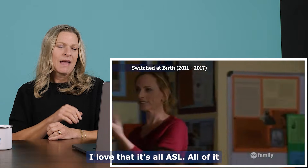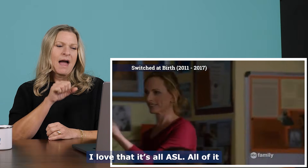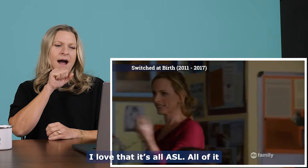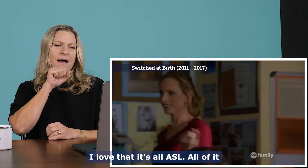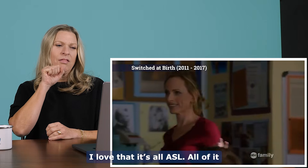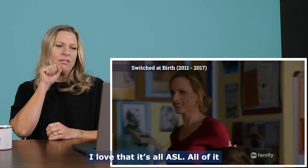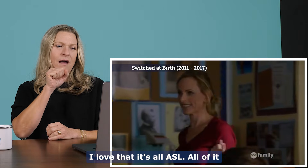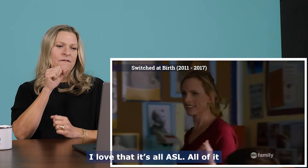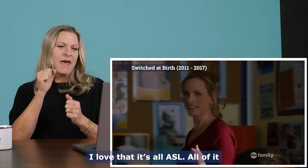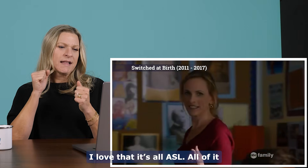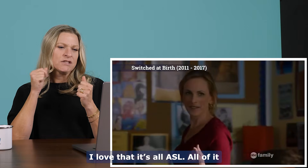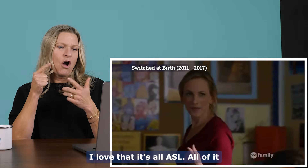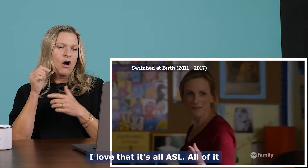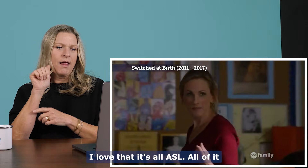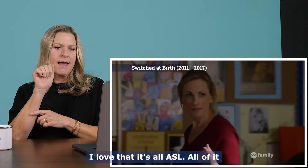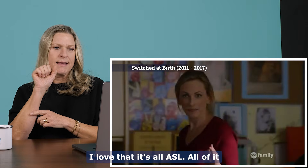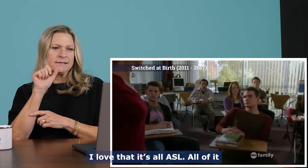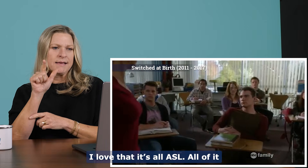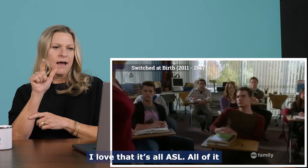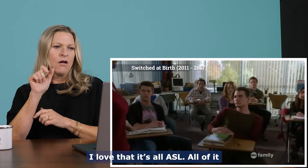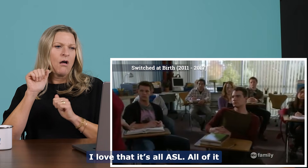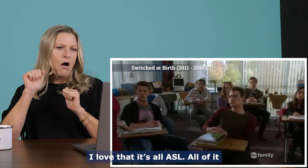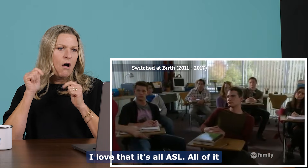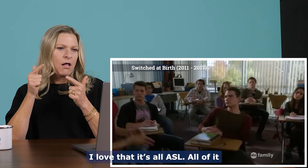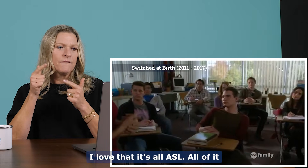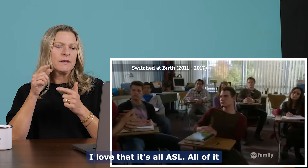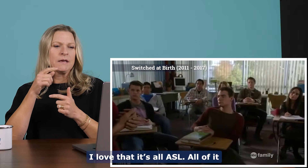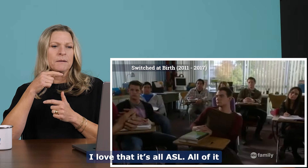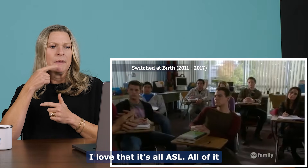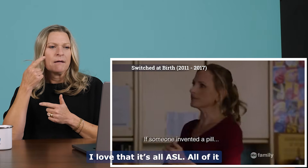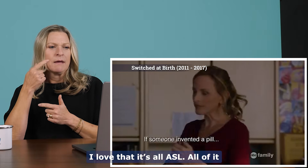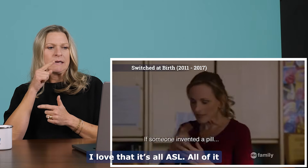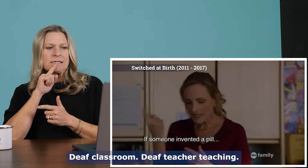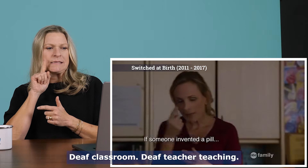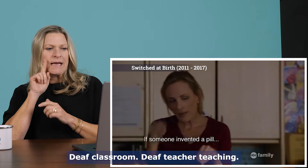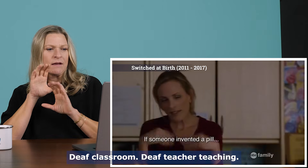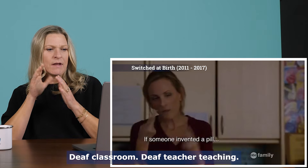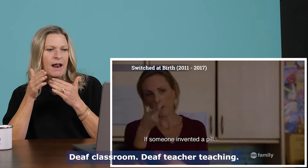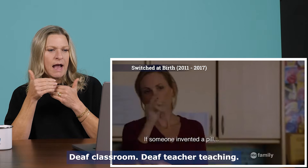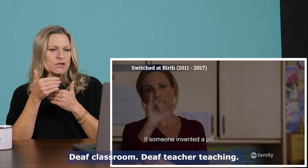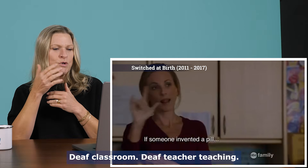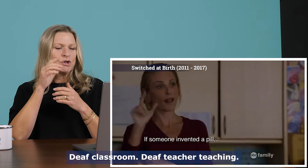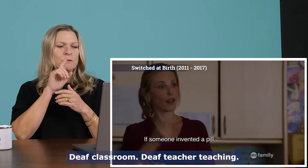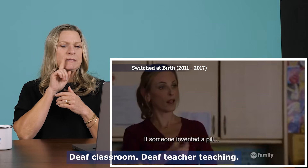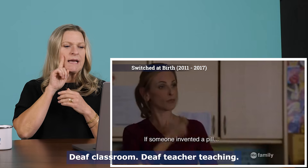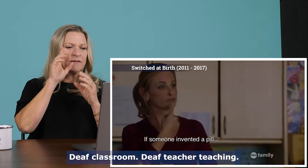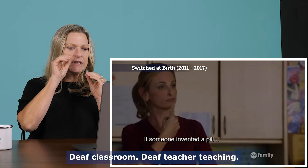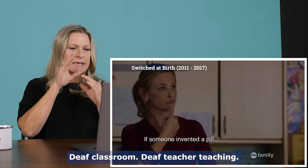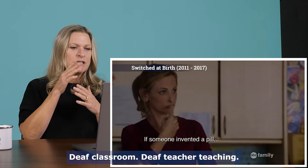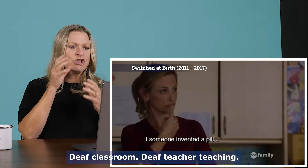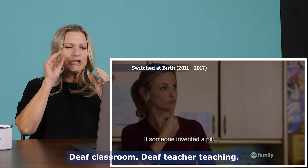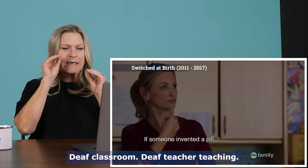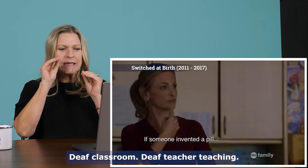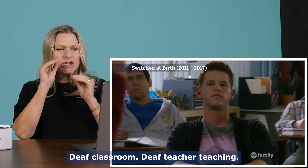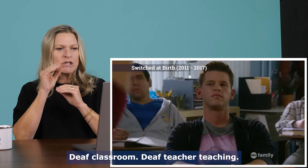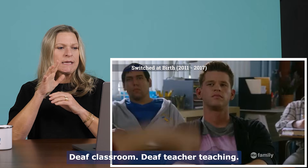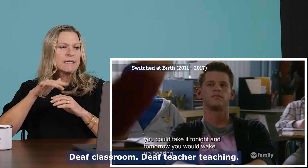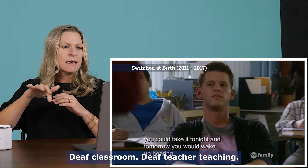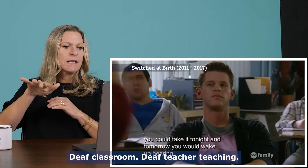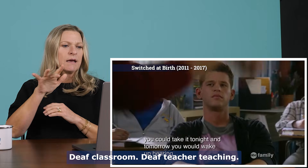I love that it’s all ASL. All of it Deaf classroom. Deaf teacher teaching.